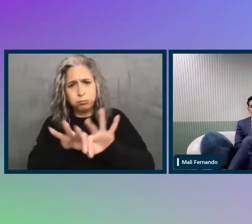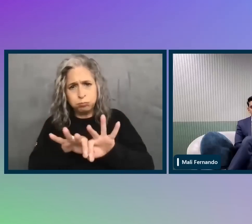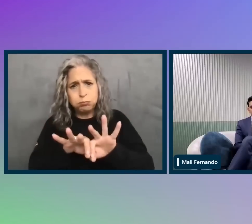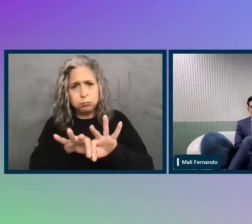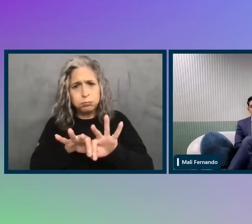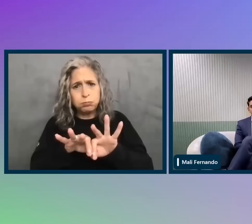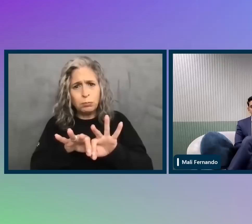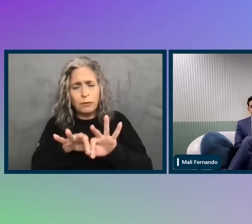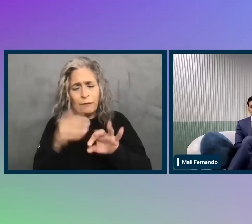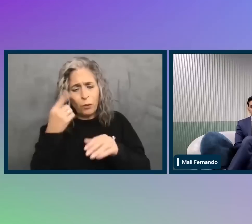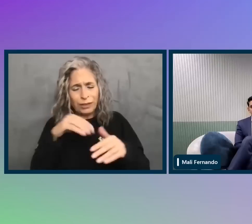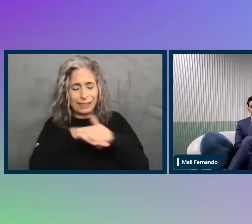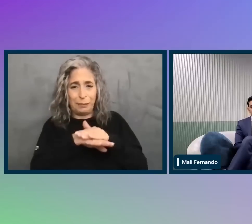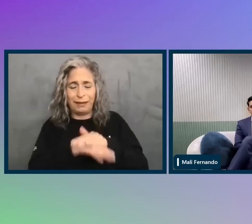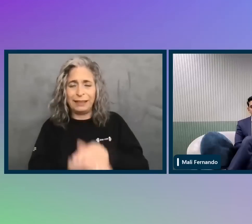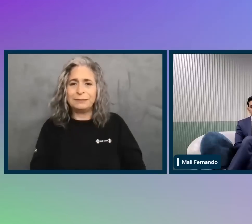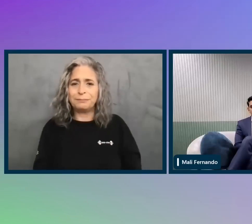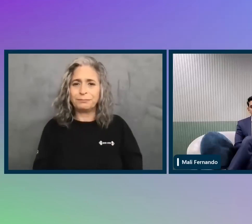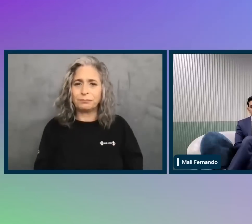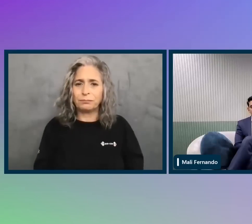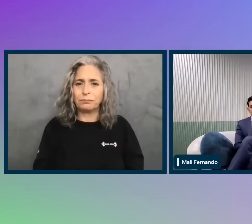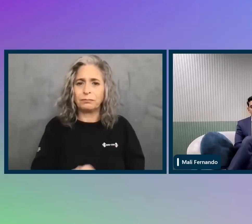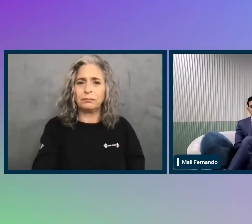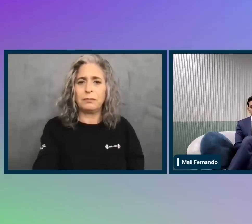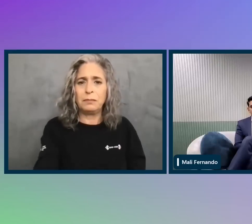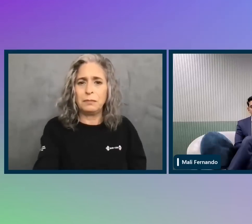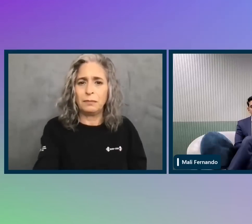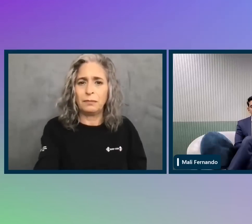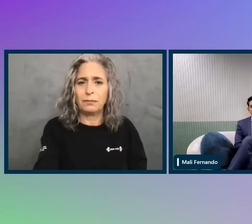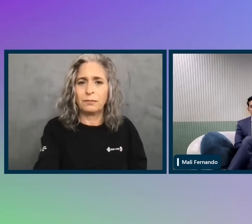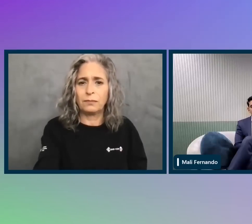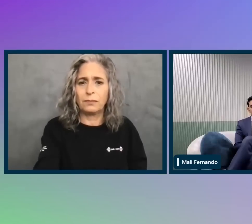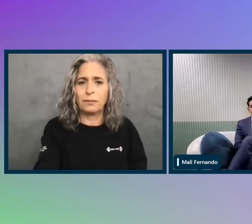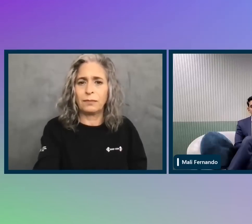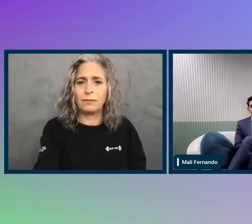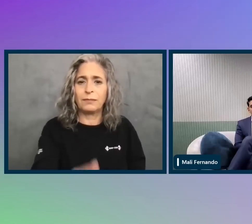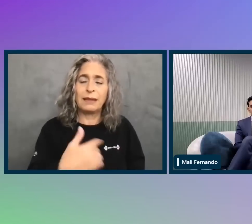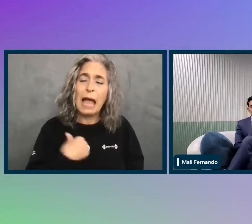And I guess having really attacked